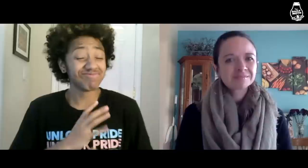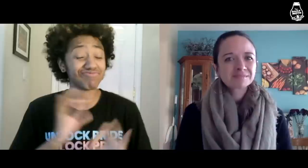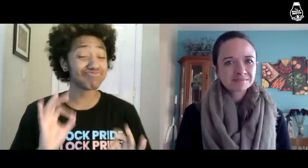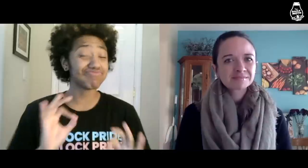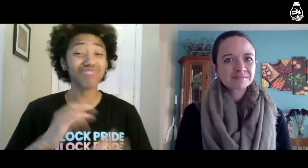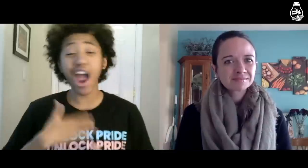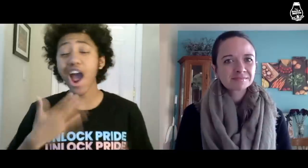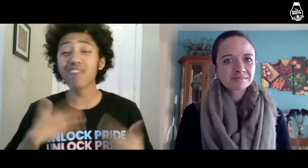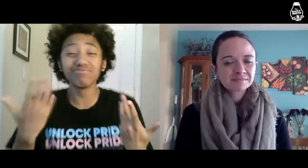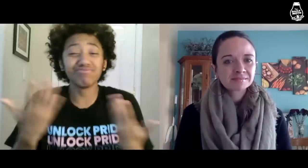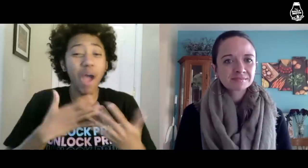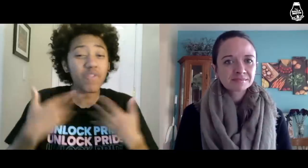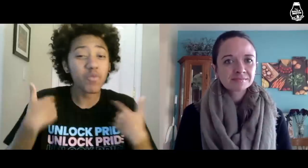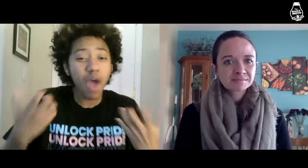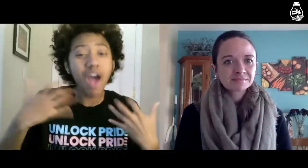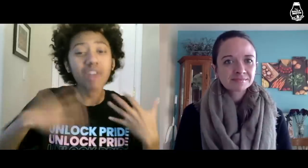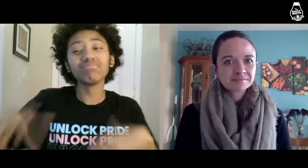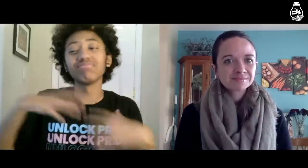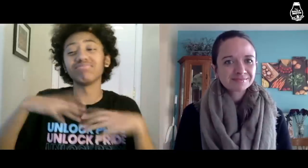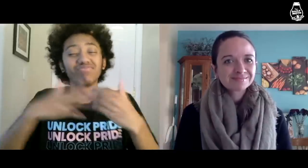I did whatever I wanted and wore whatever clothes and